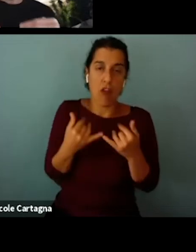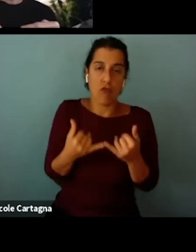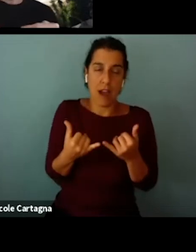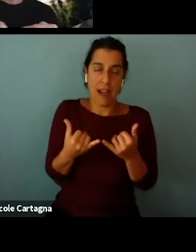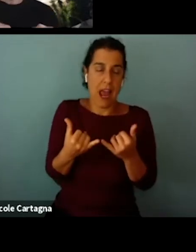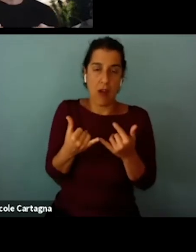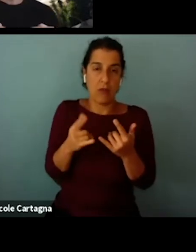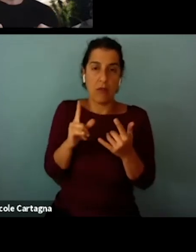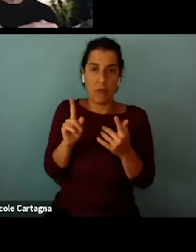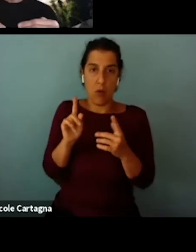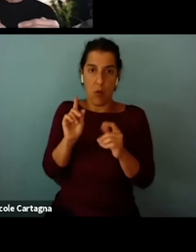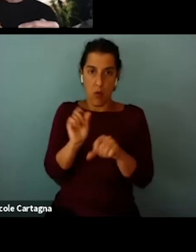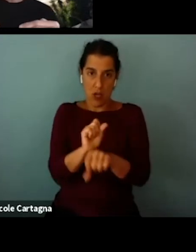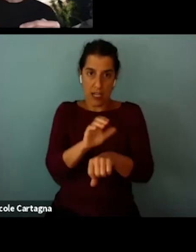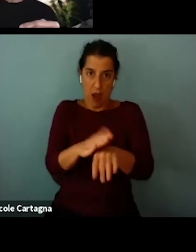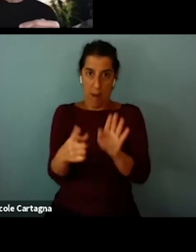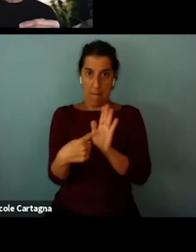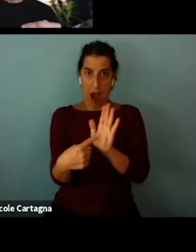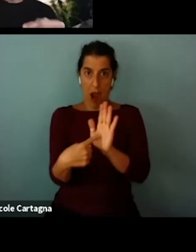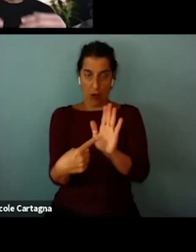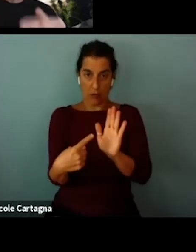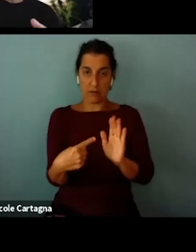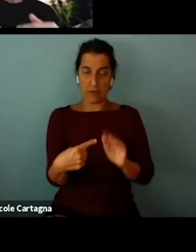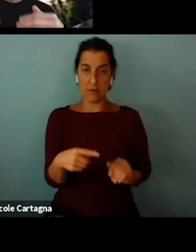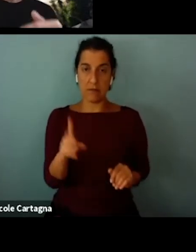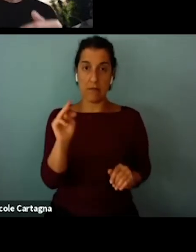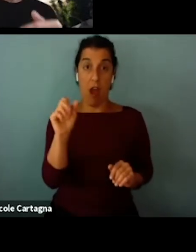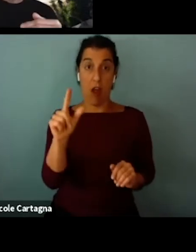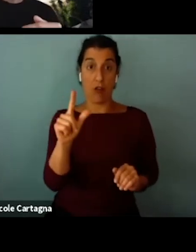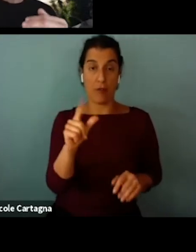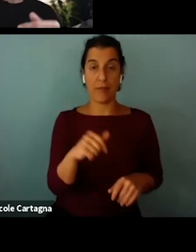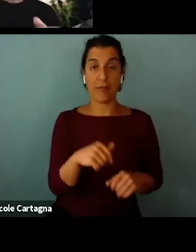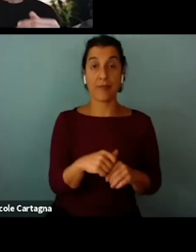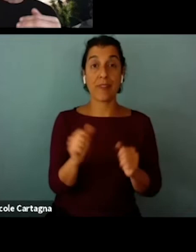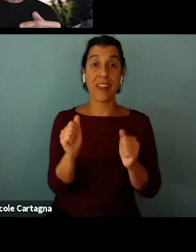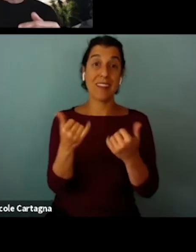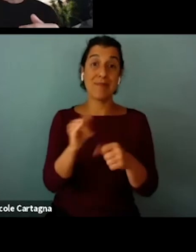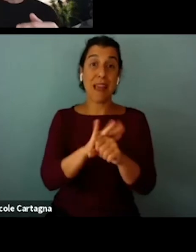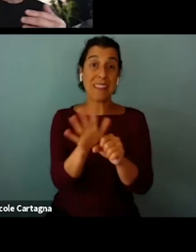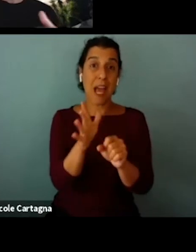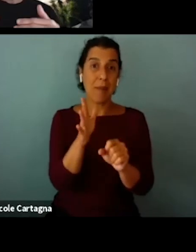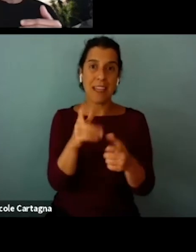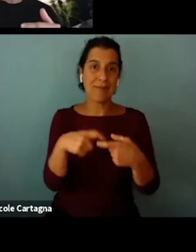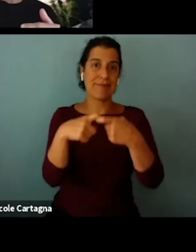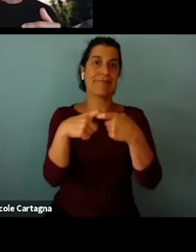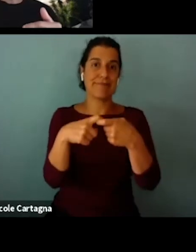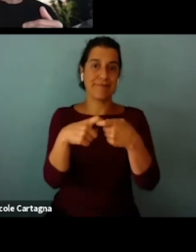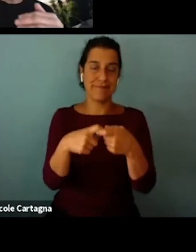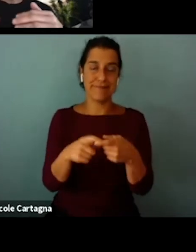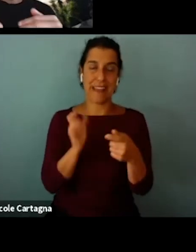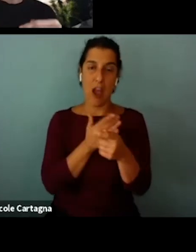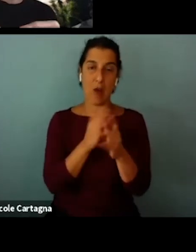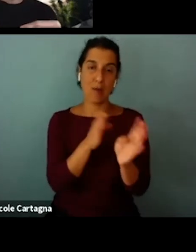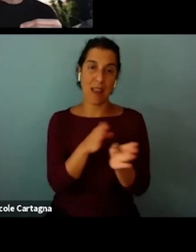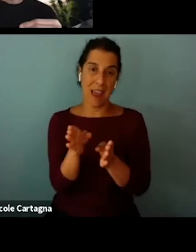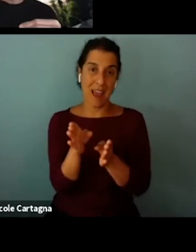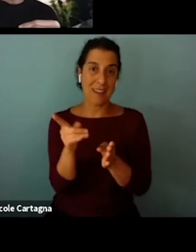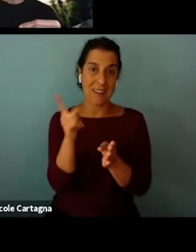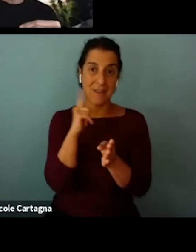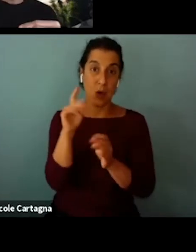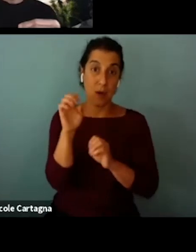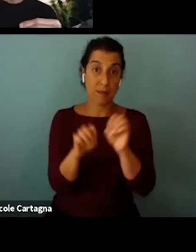the models so so with the uh pandemic that kind of delayed our plans for our experiments uh between